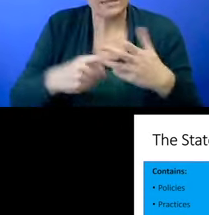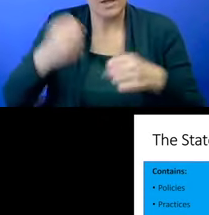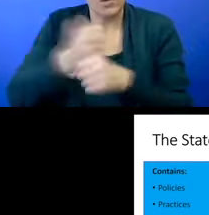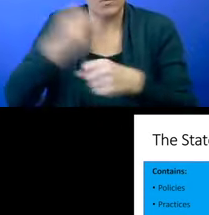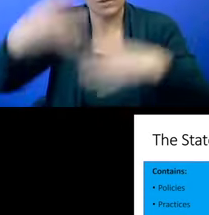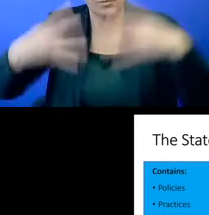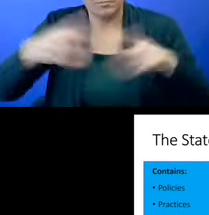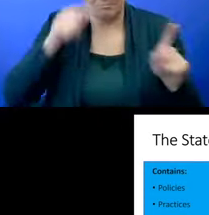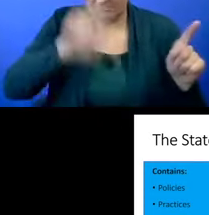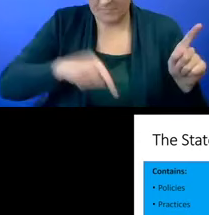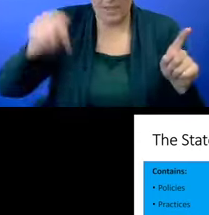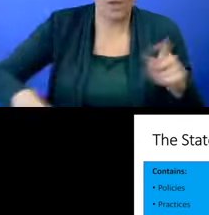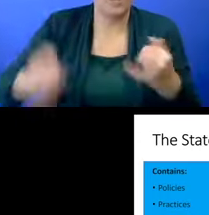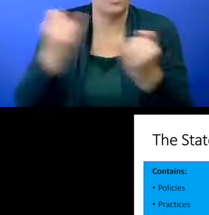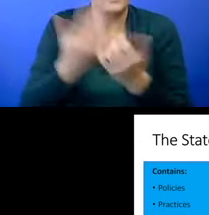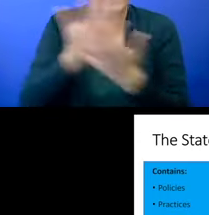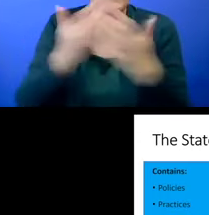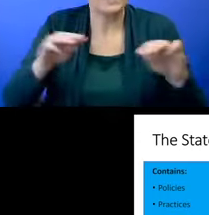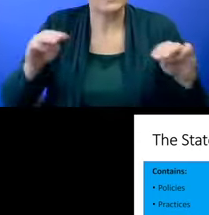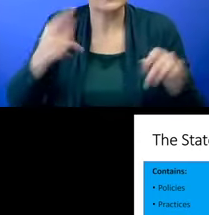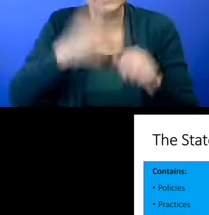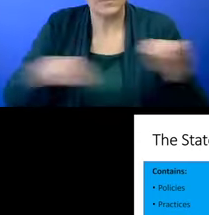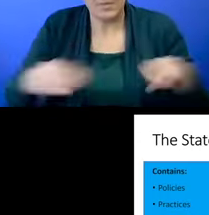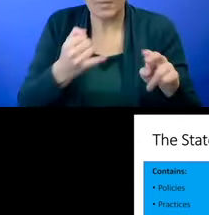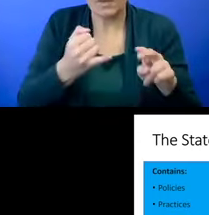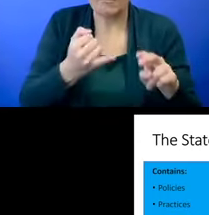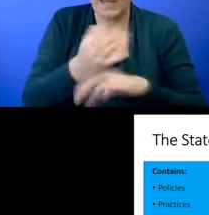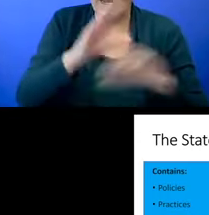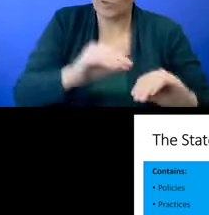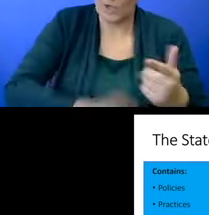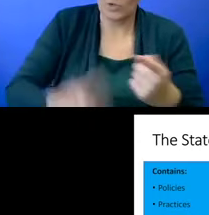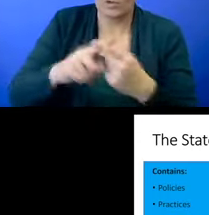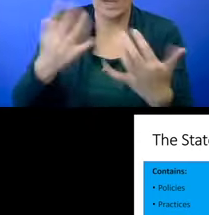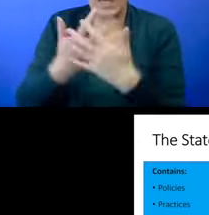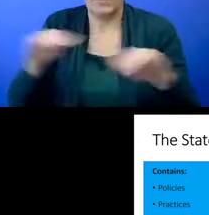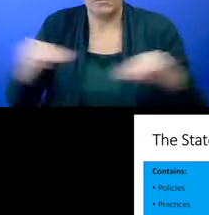That might include, for example, how many disabled people are in education, accessing day services,